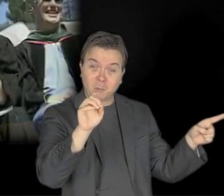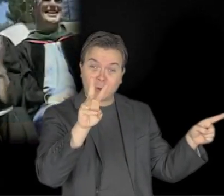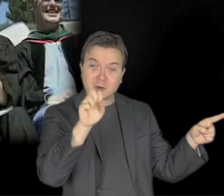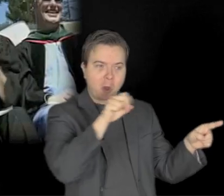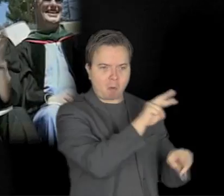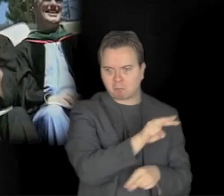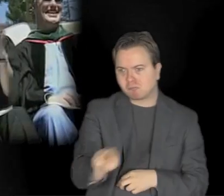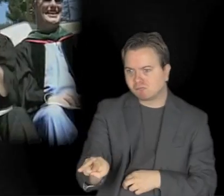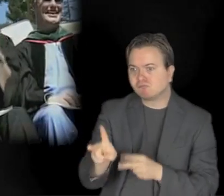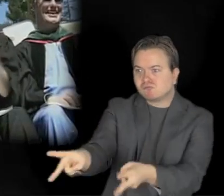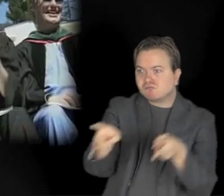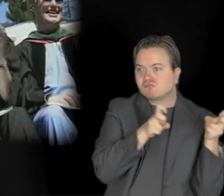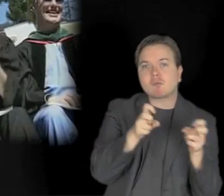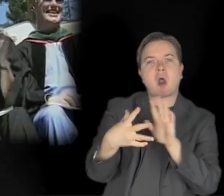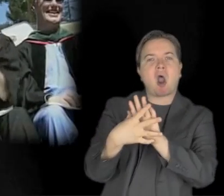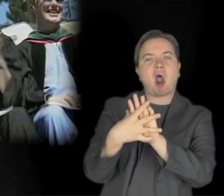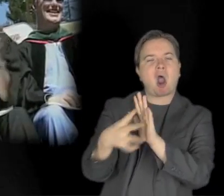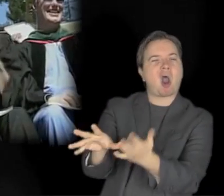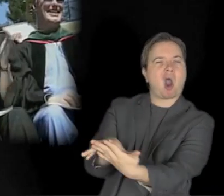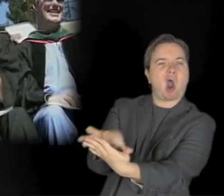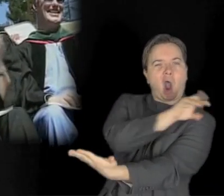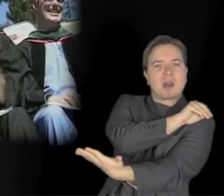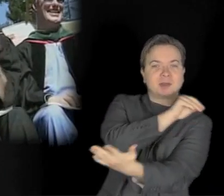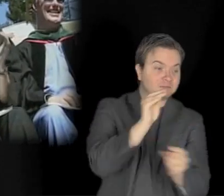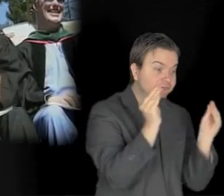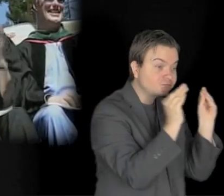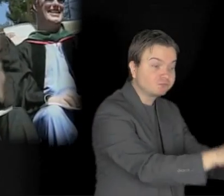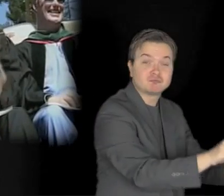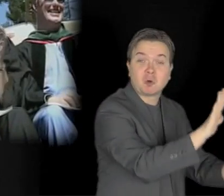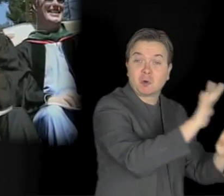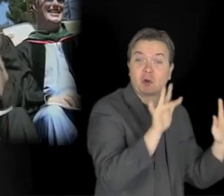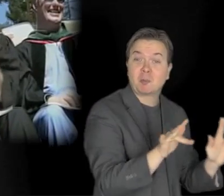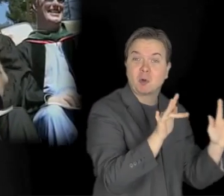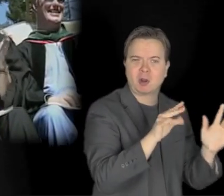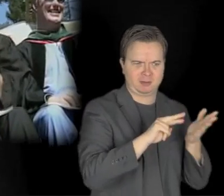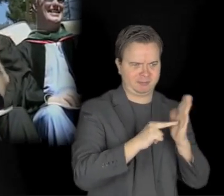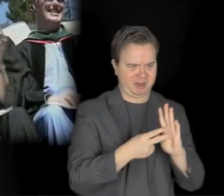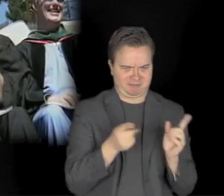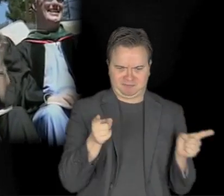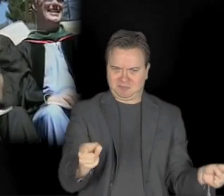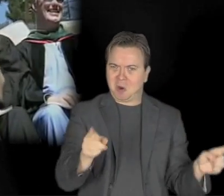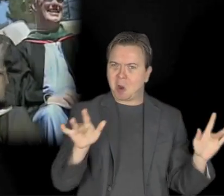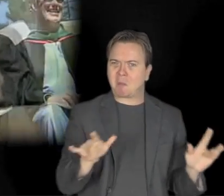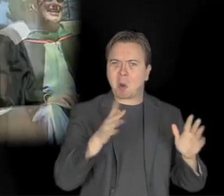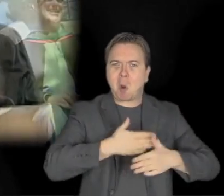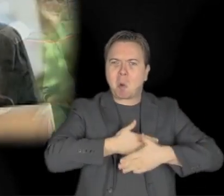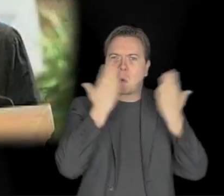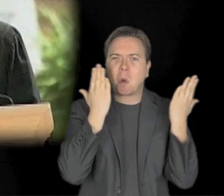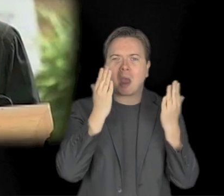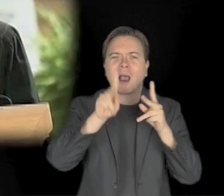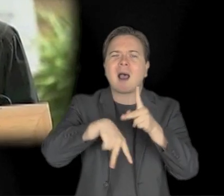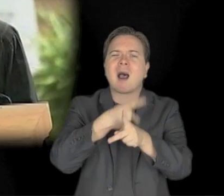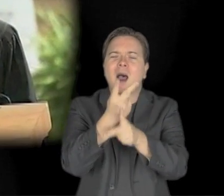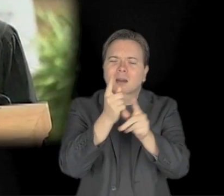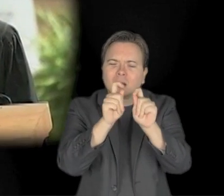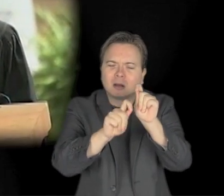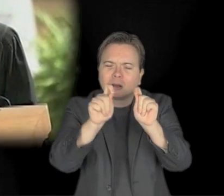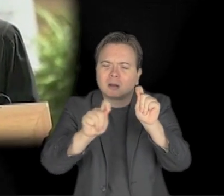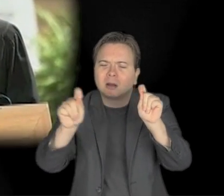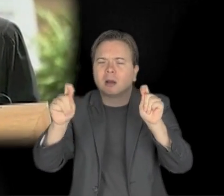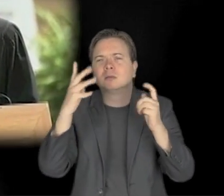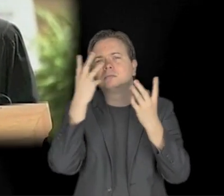them.